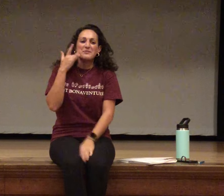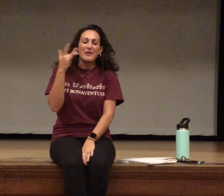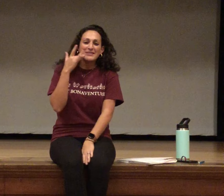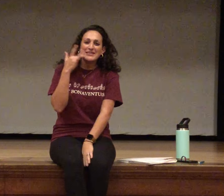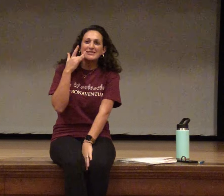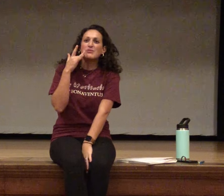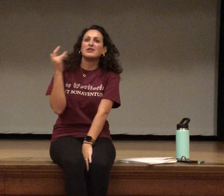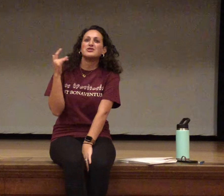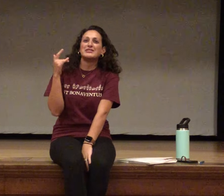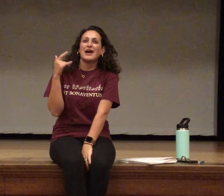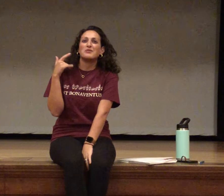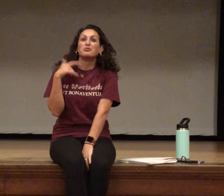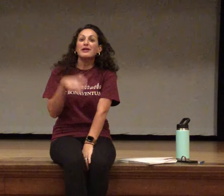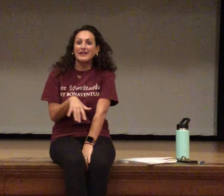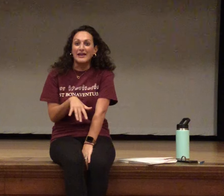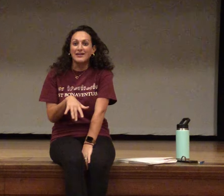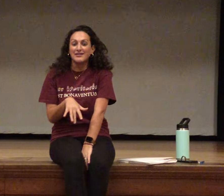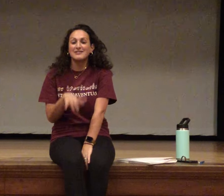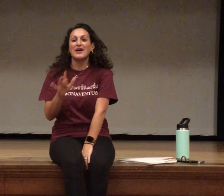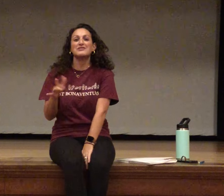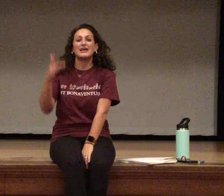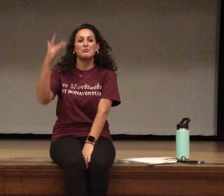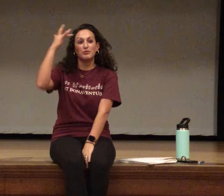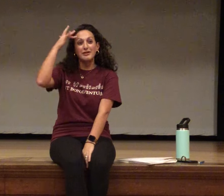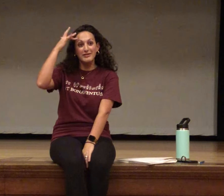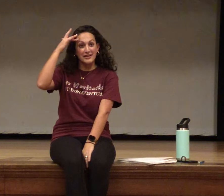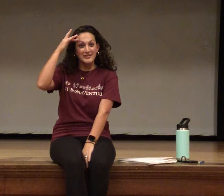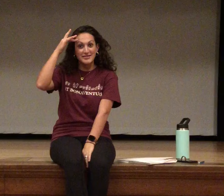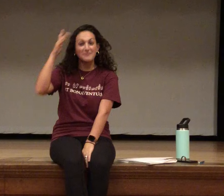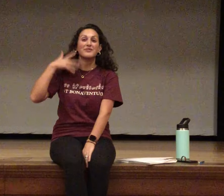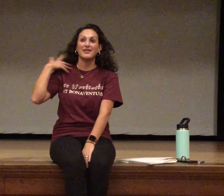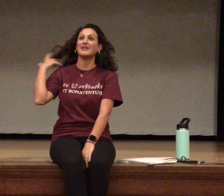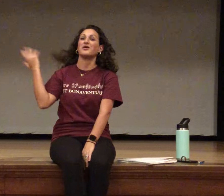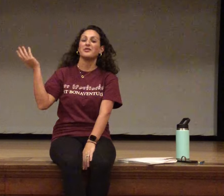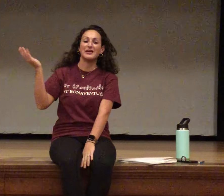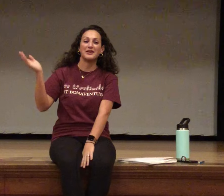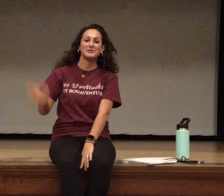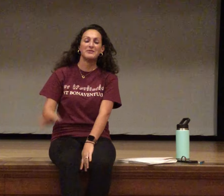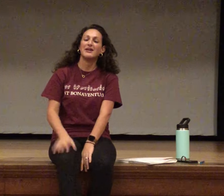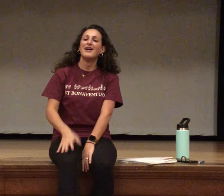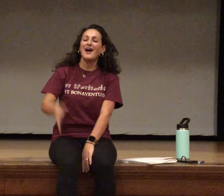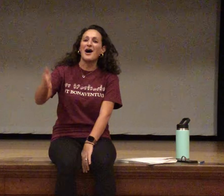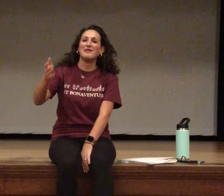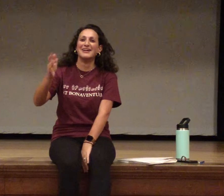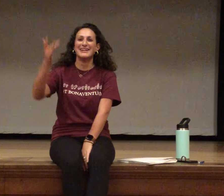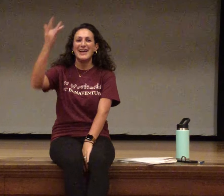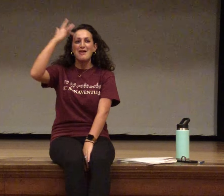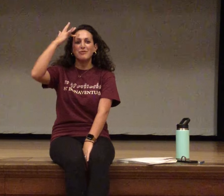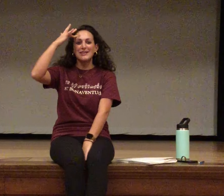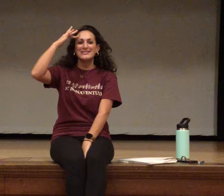um mine's this because she said Brittany sounds like brilliant I know thank you um Brittany